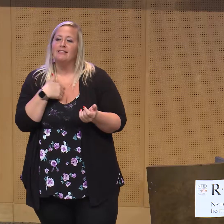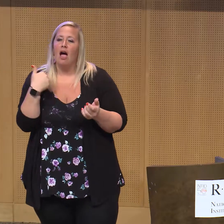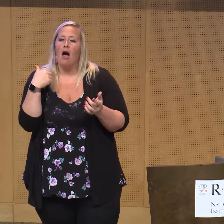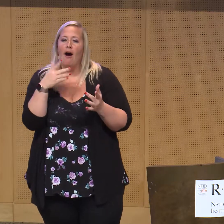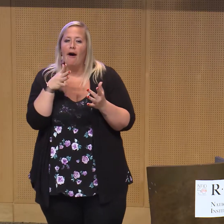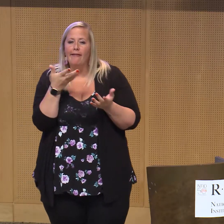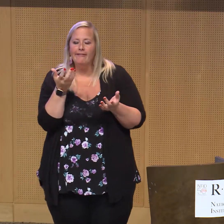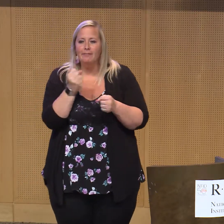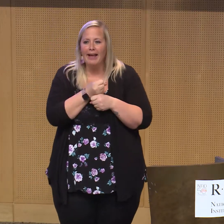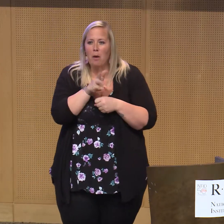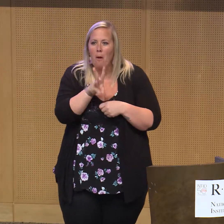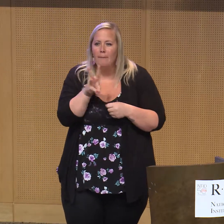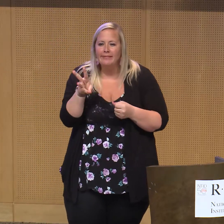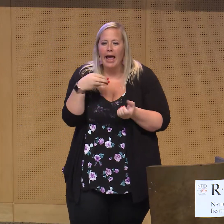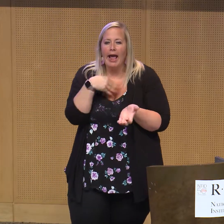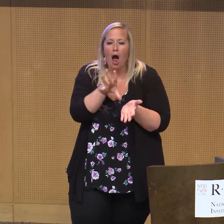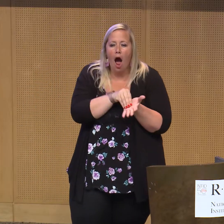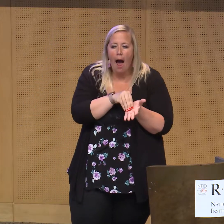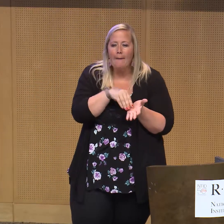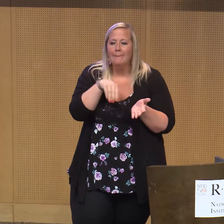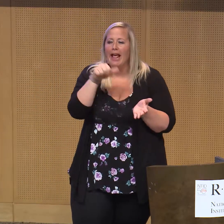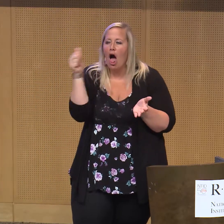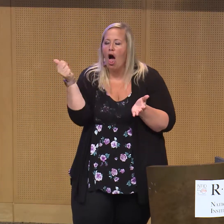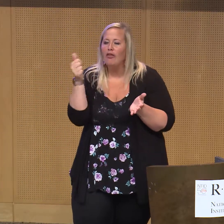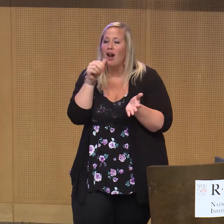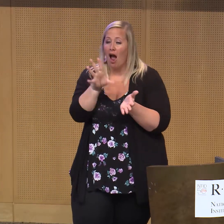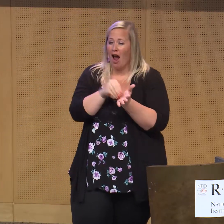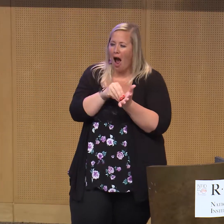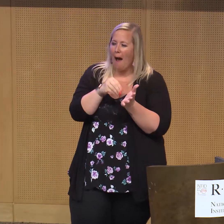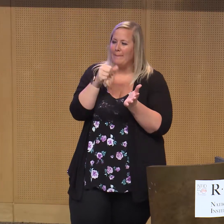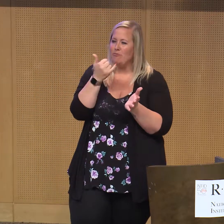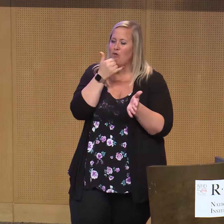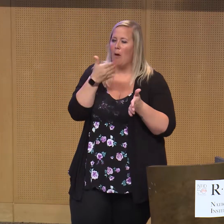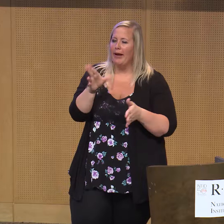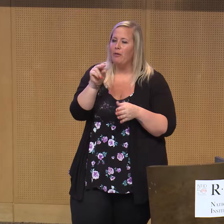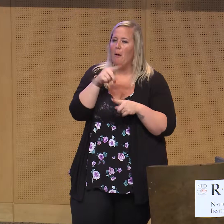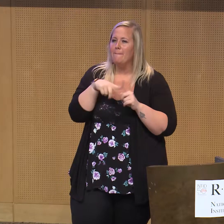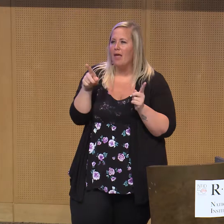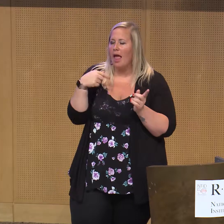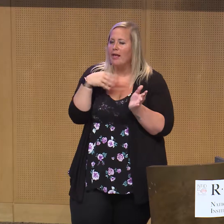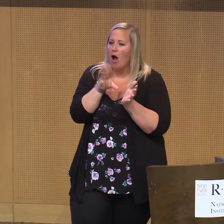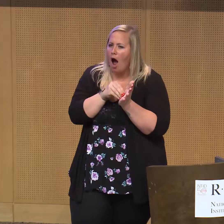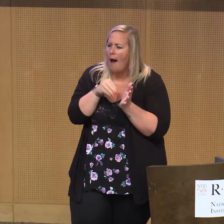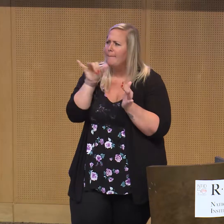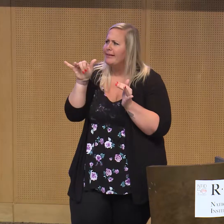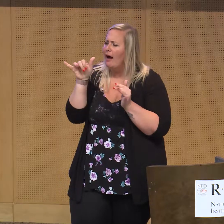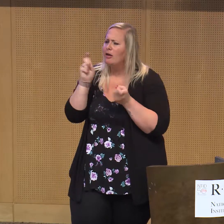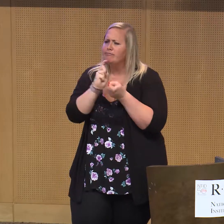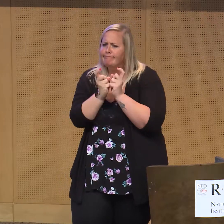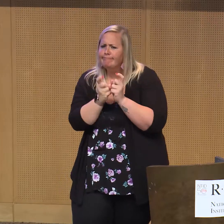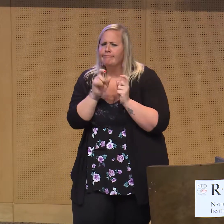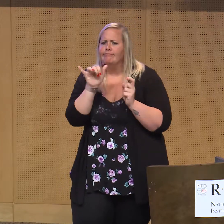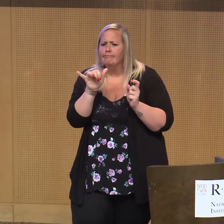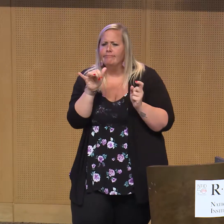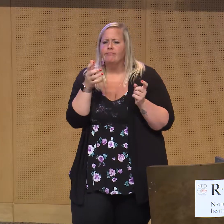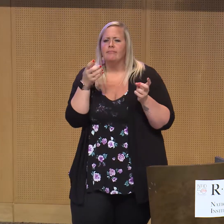coding and HTML. I made websites. I copied other people's HTML to make websites,